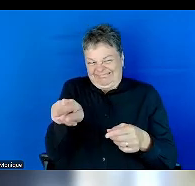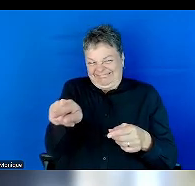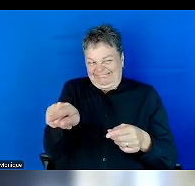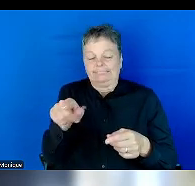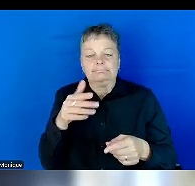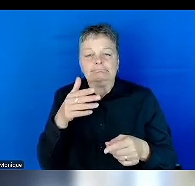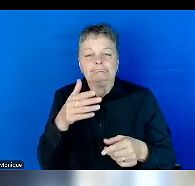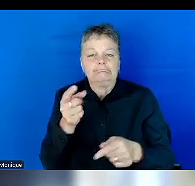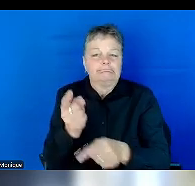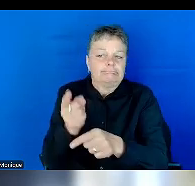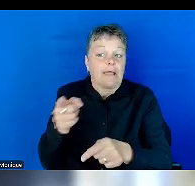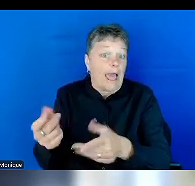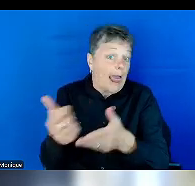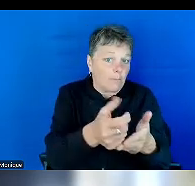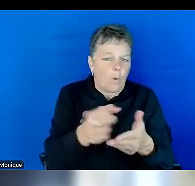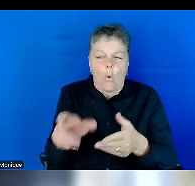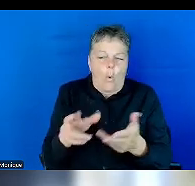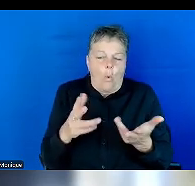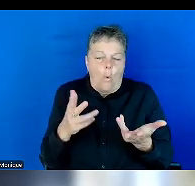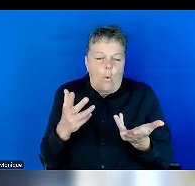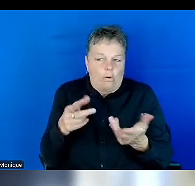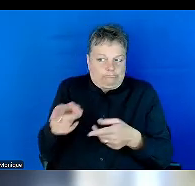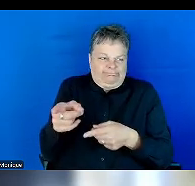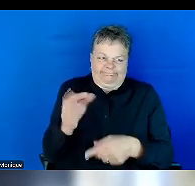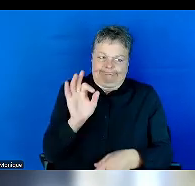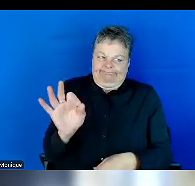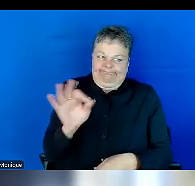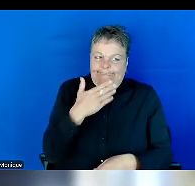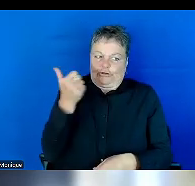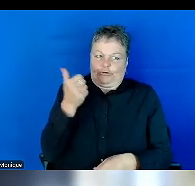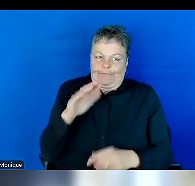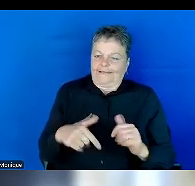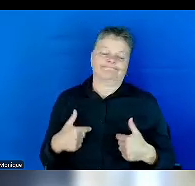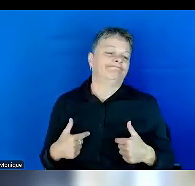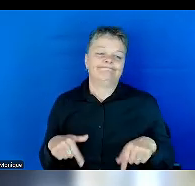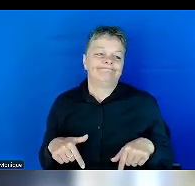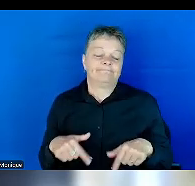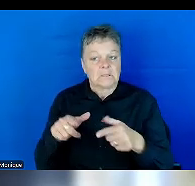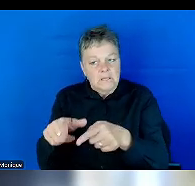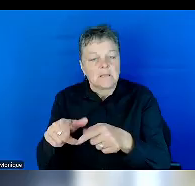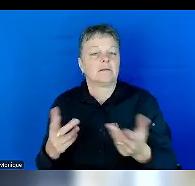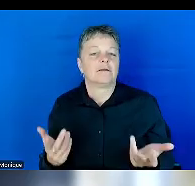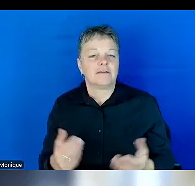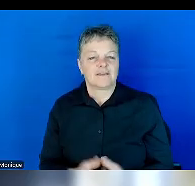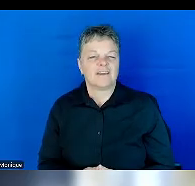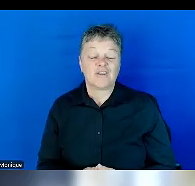right? If if we can't help. So, um, so even though you know these are issues that we can't